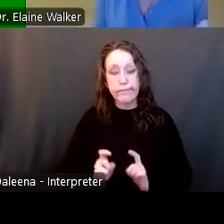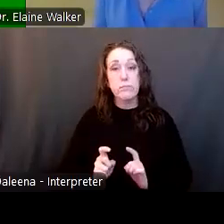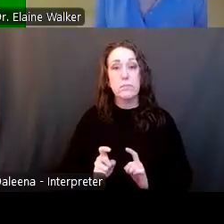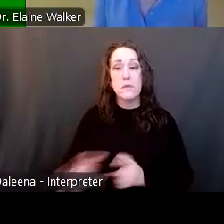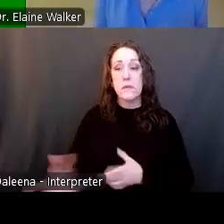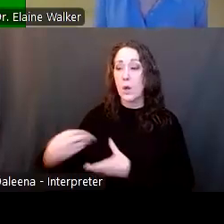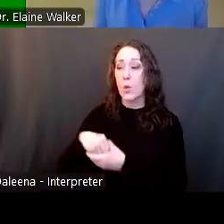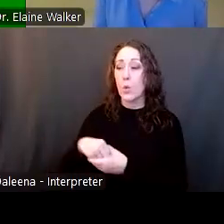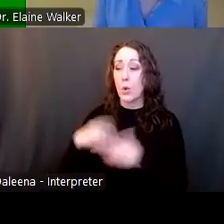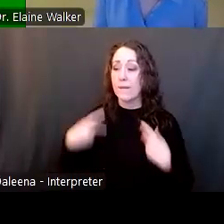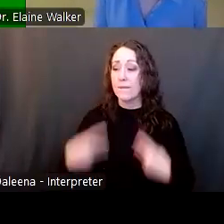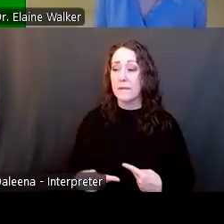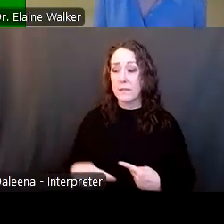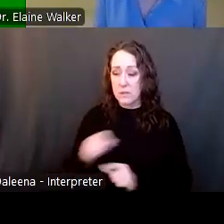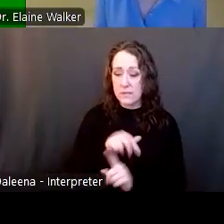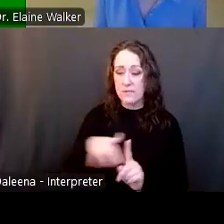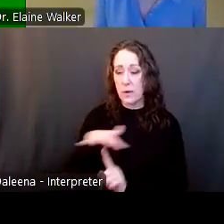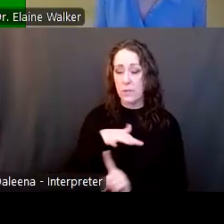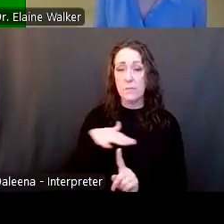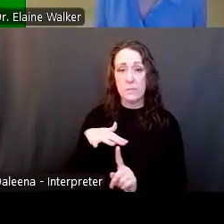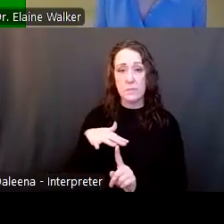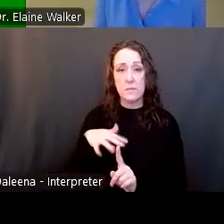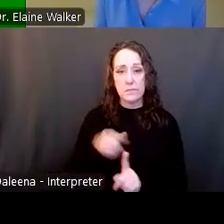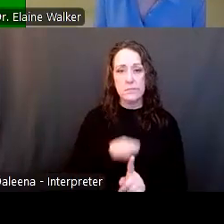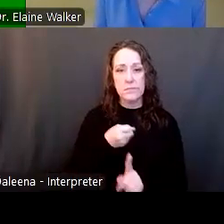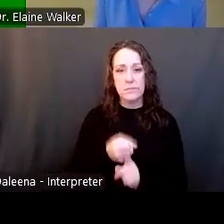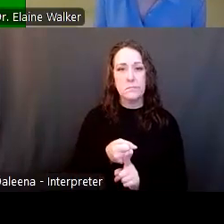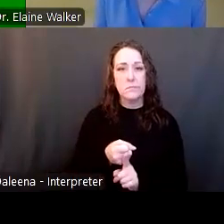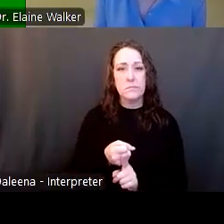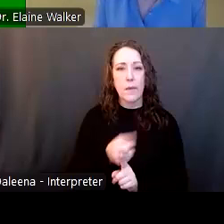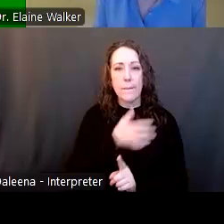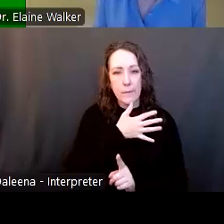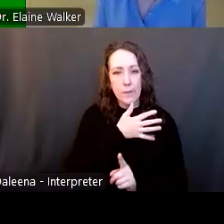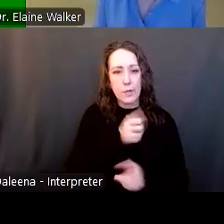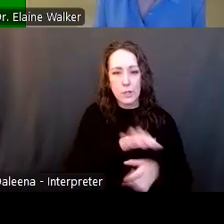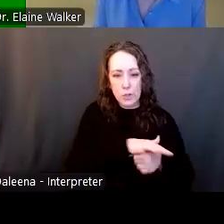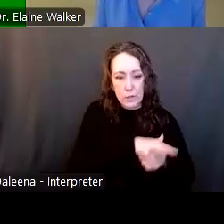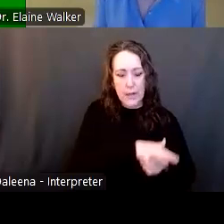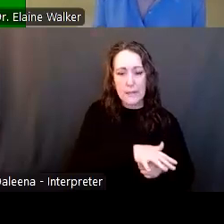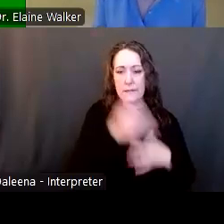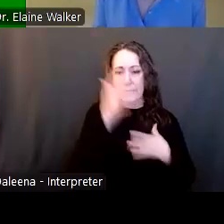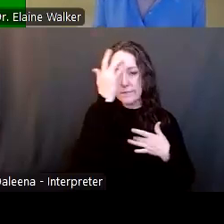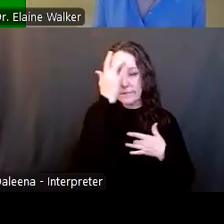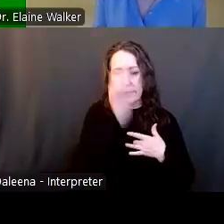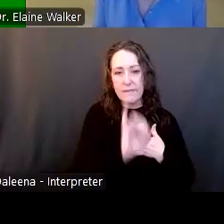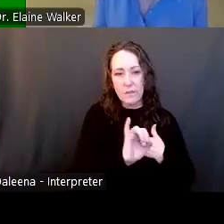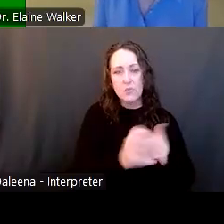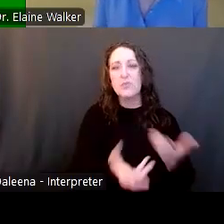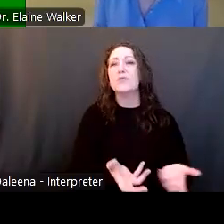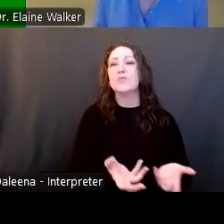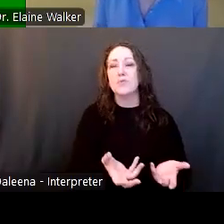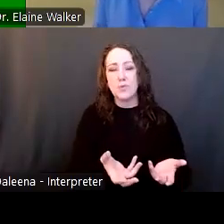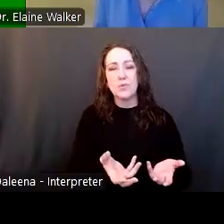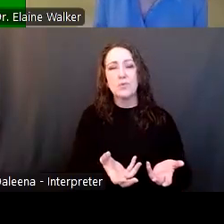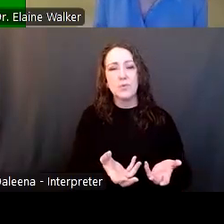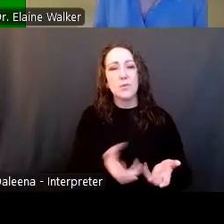physical environment as it's affected by maternal stress or infection for example um as well as